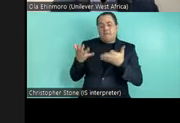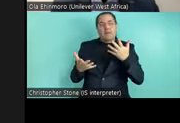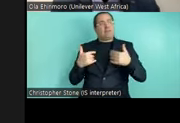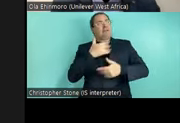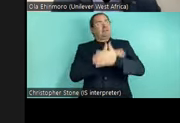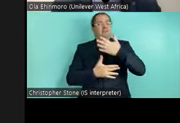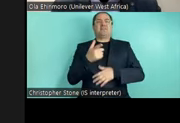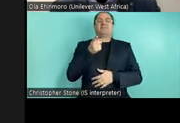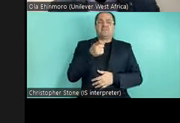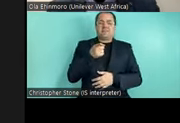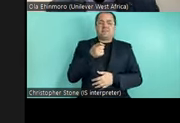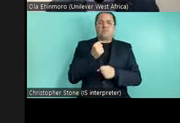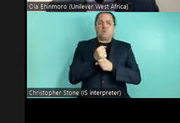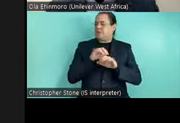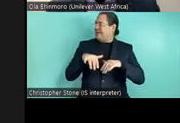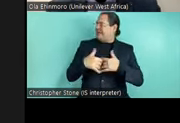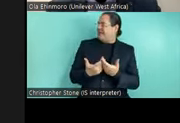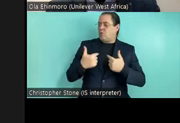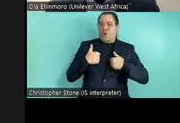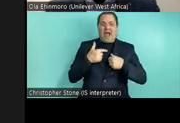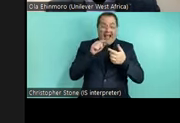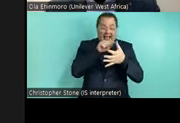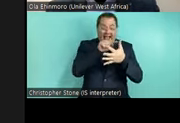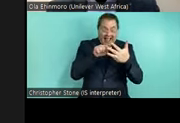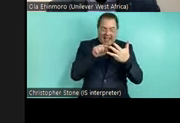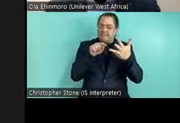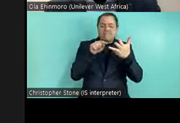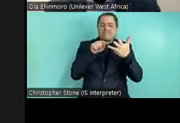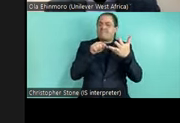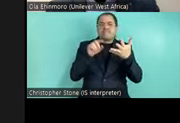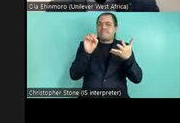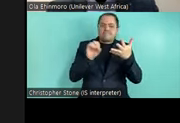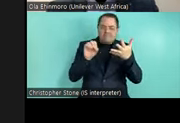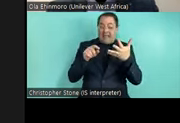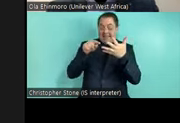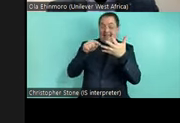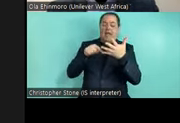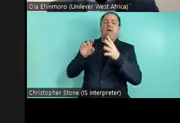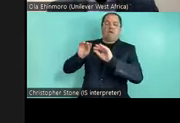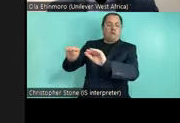job is configured. And so you do need to have partners who is also going to help you to